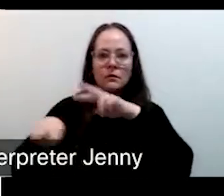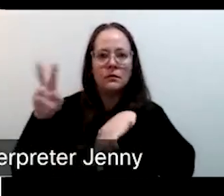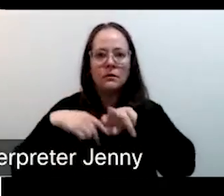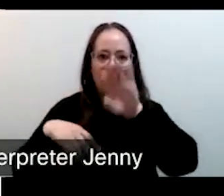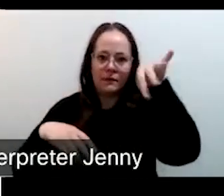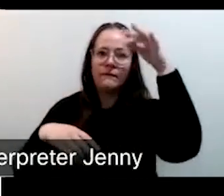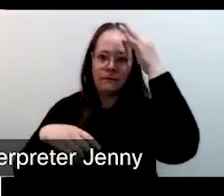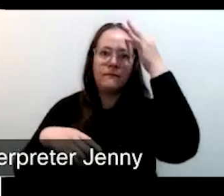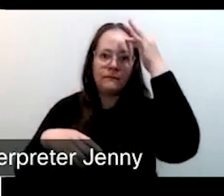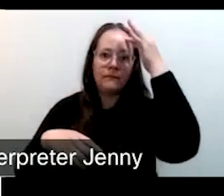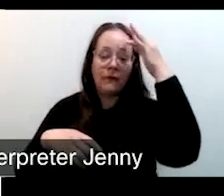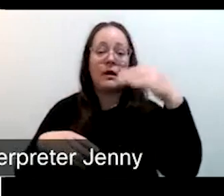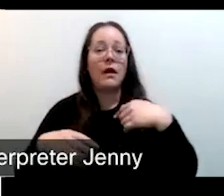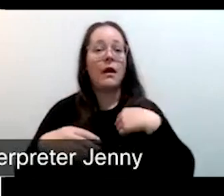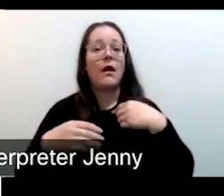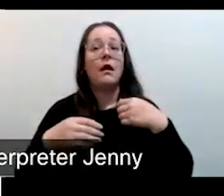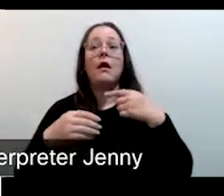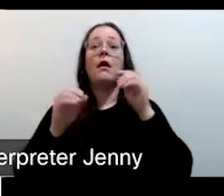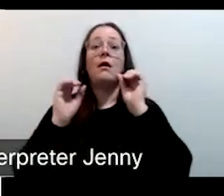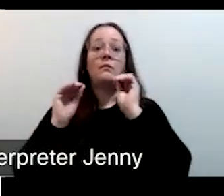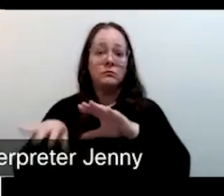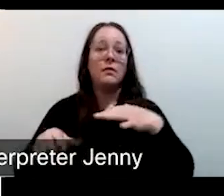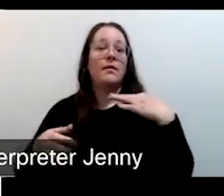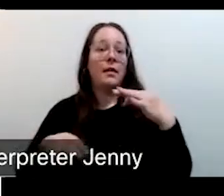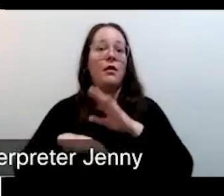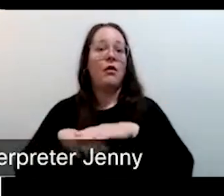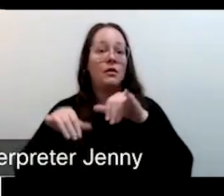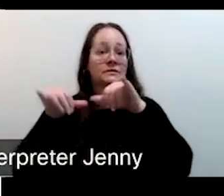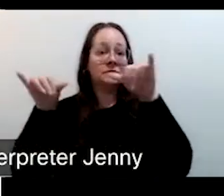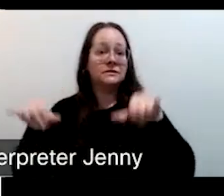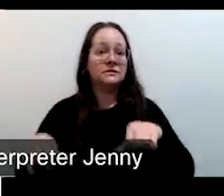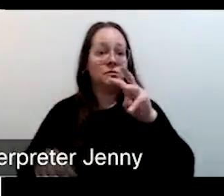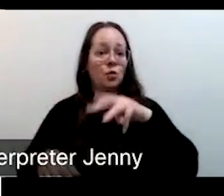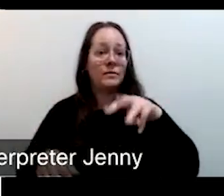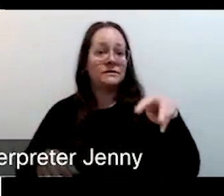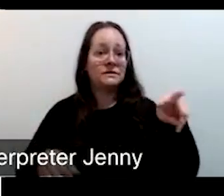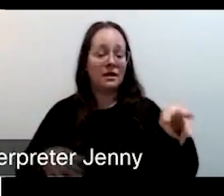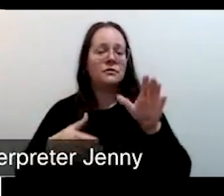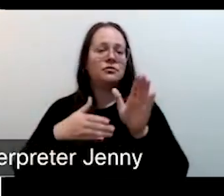Once my application was shared on the WRP website with federal employers, I was contacted